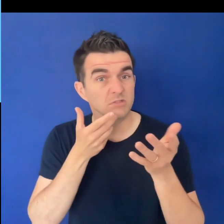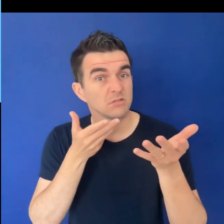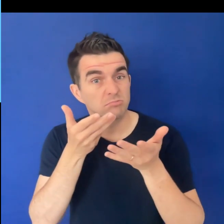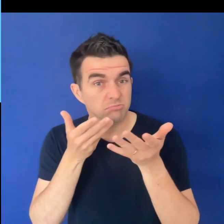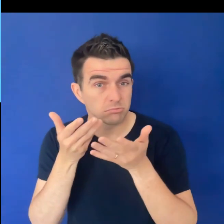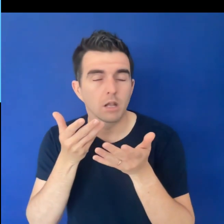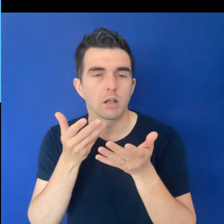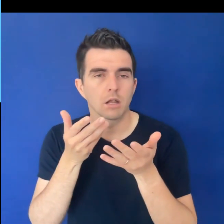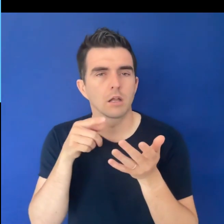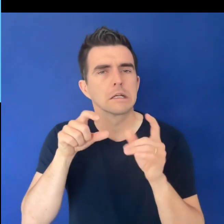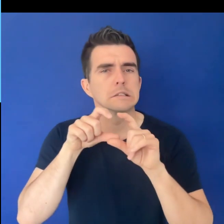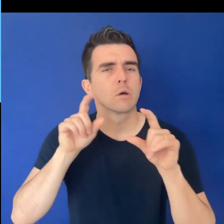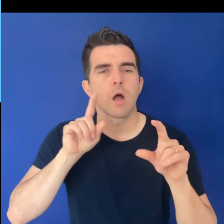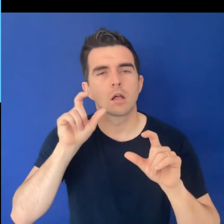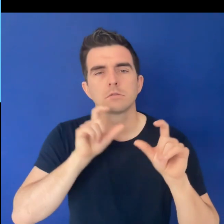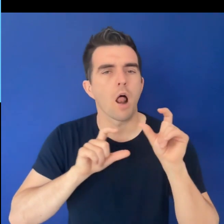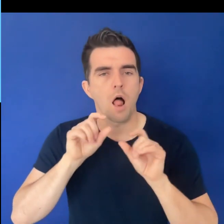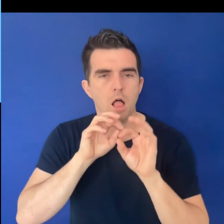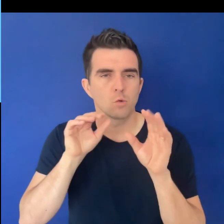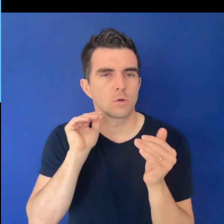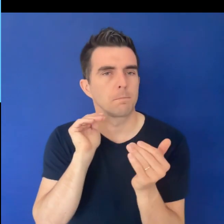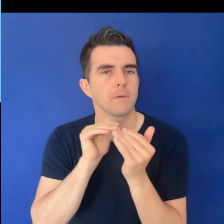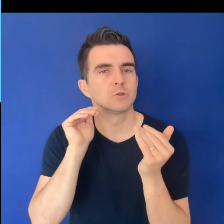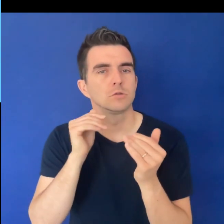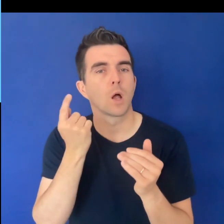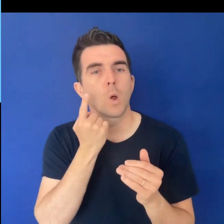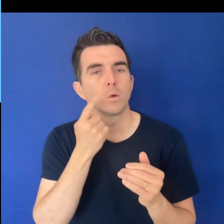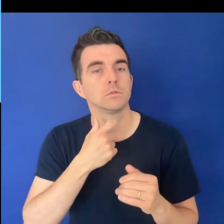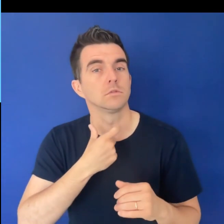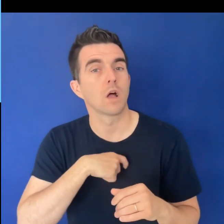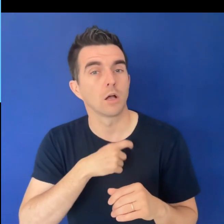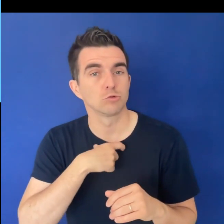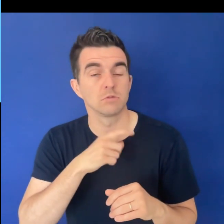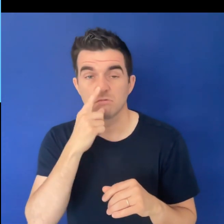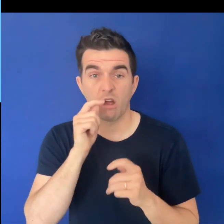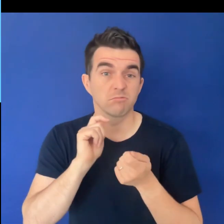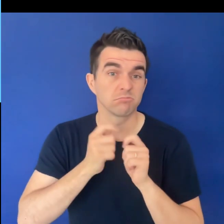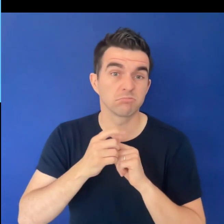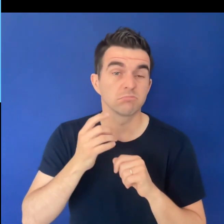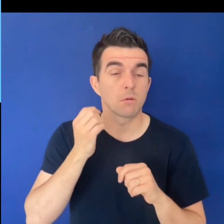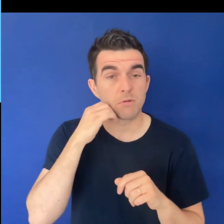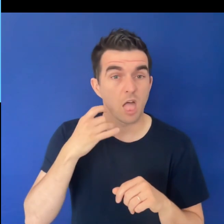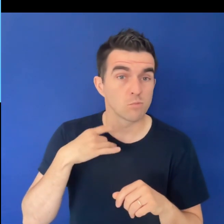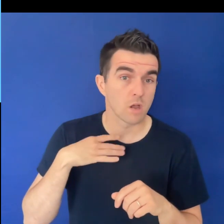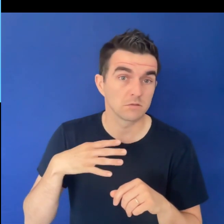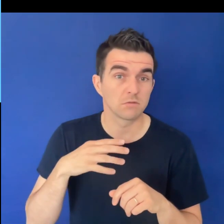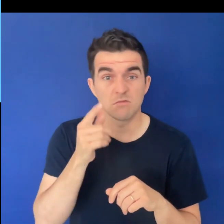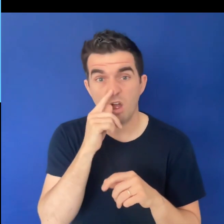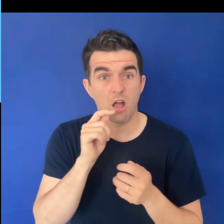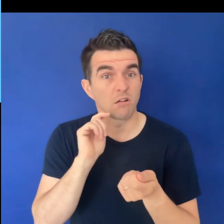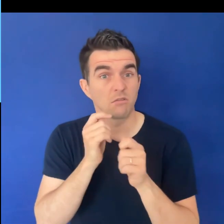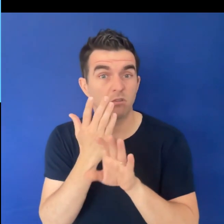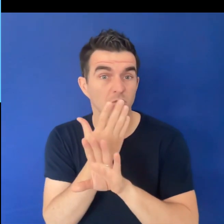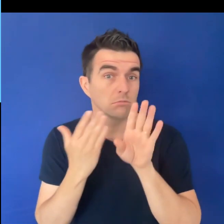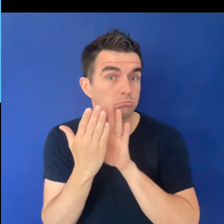Dialogue is coloured to match the speaking character, or can be set to monochrome. You can also invert the text box to white.